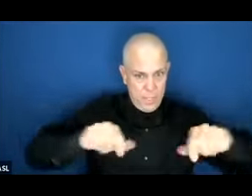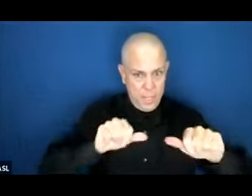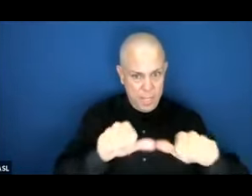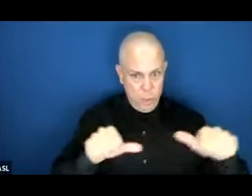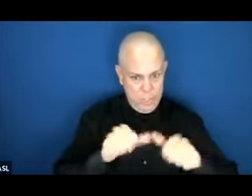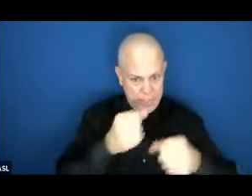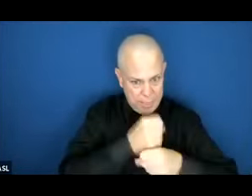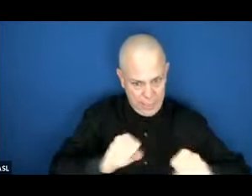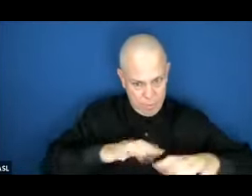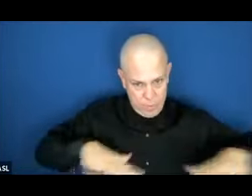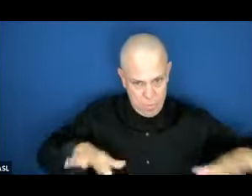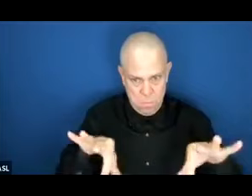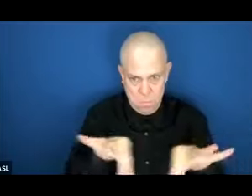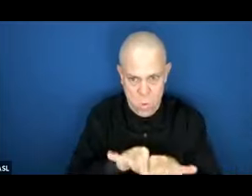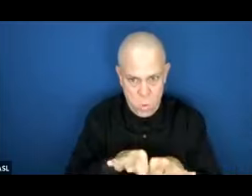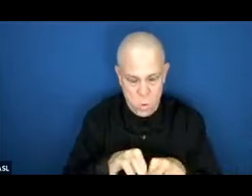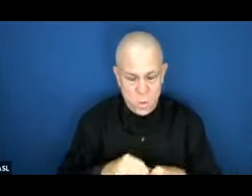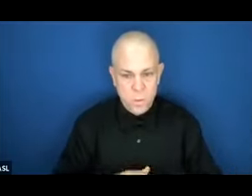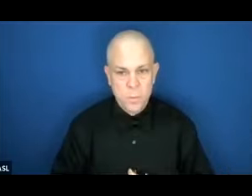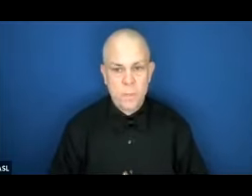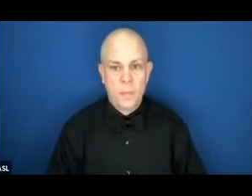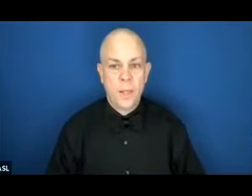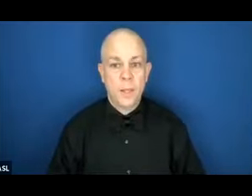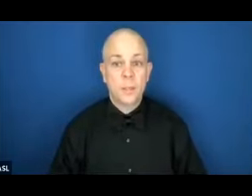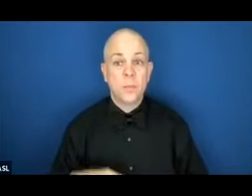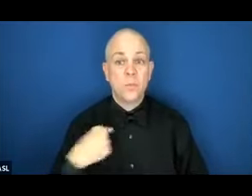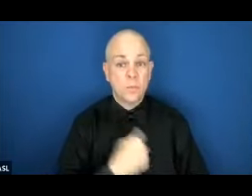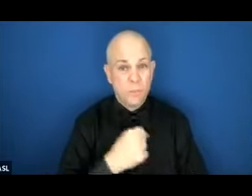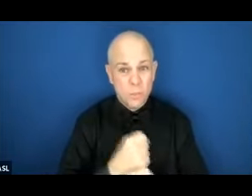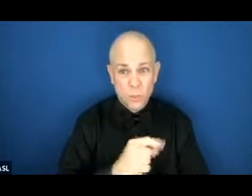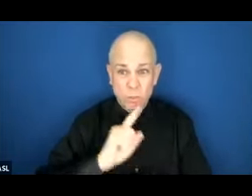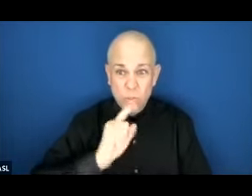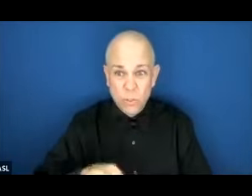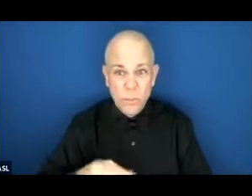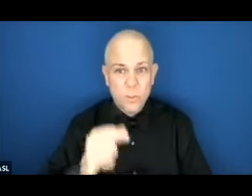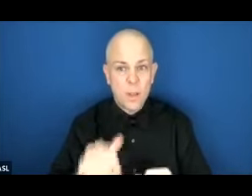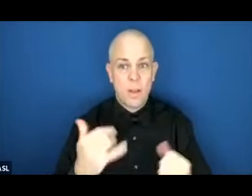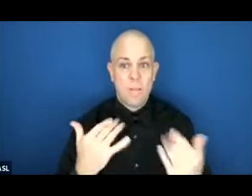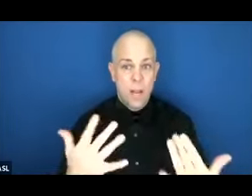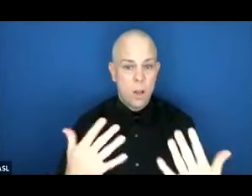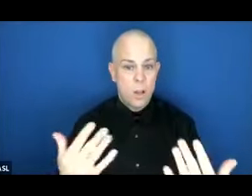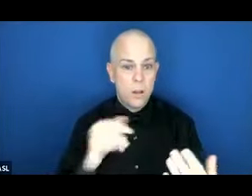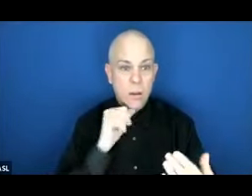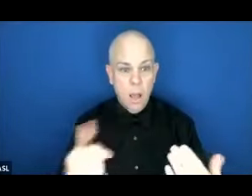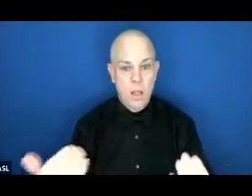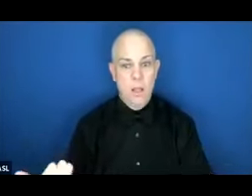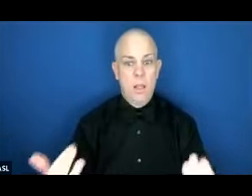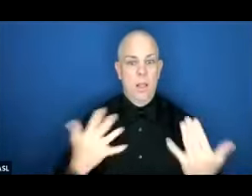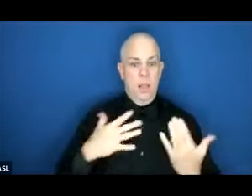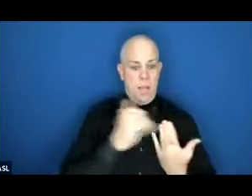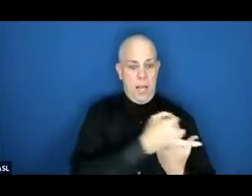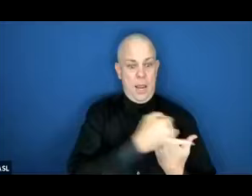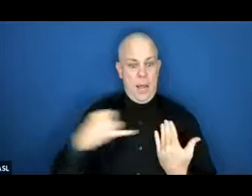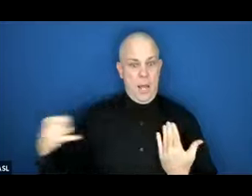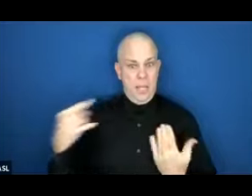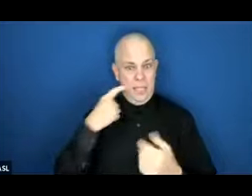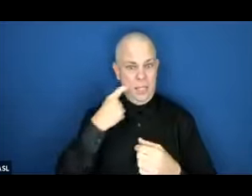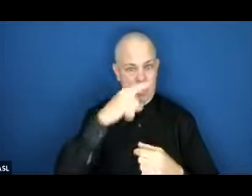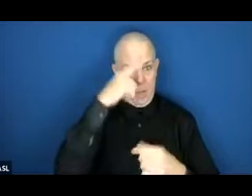it the ability to not uh advance one other thing i want to make sure very clear that spot right there is